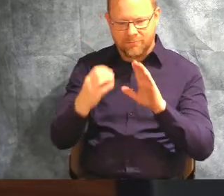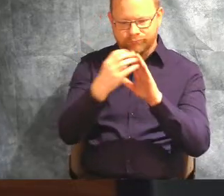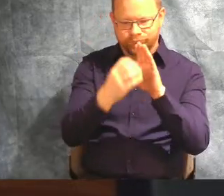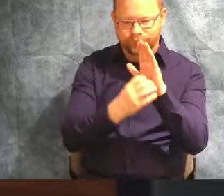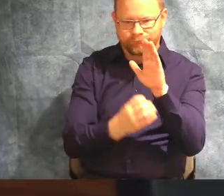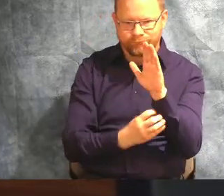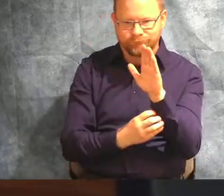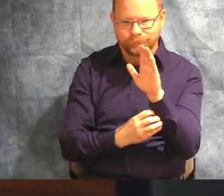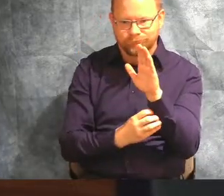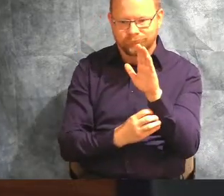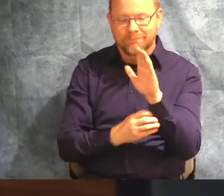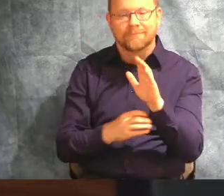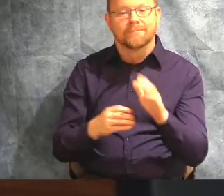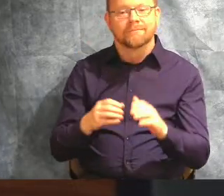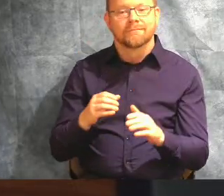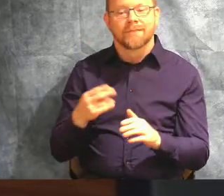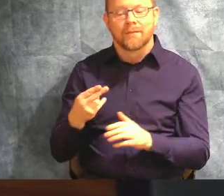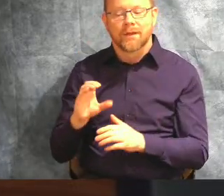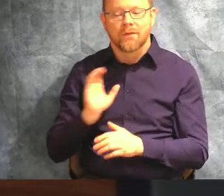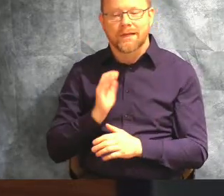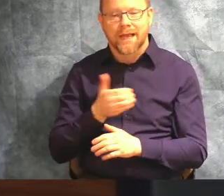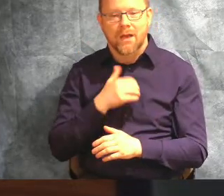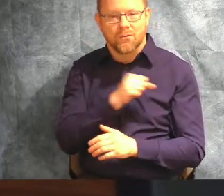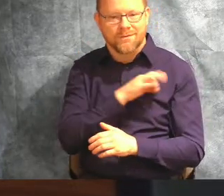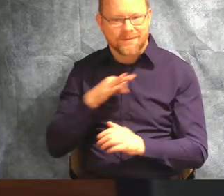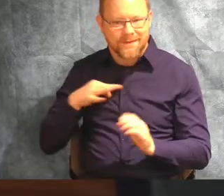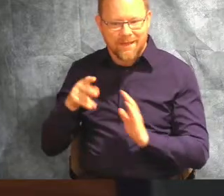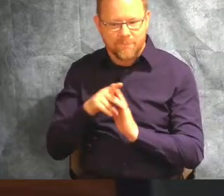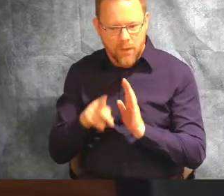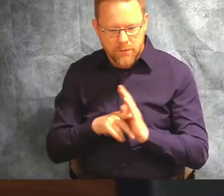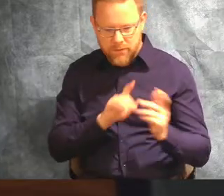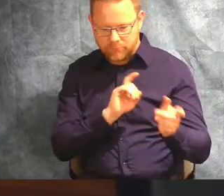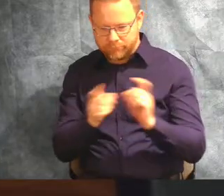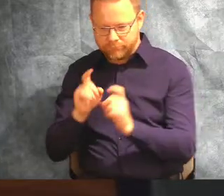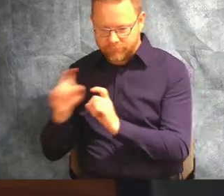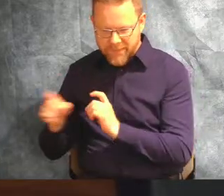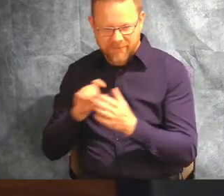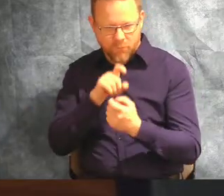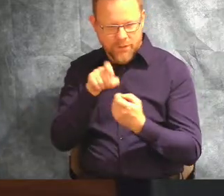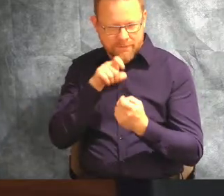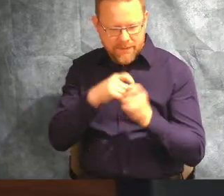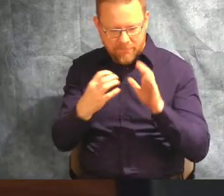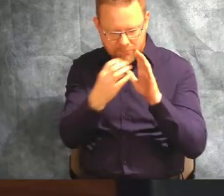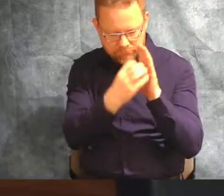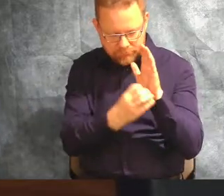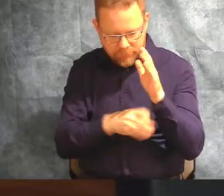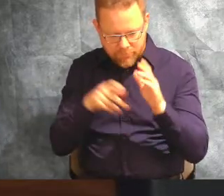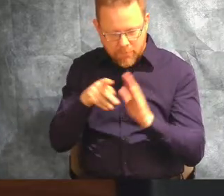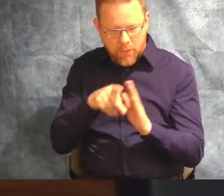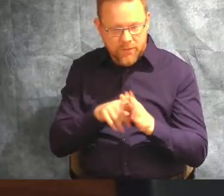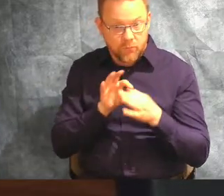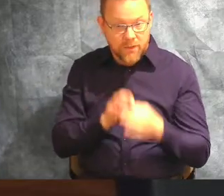of the Hamilton County's personnel policy to make changes on specific policies related to ADA,